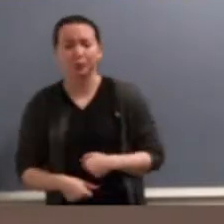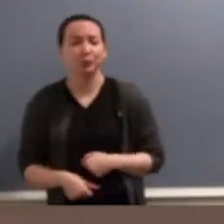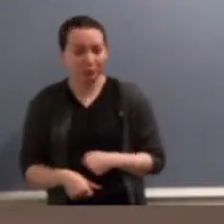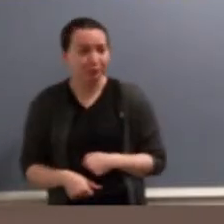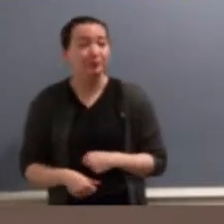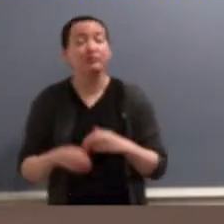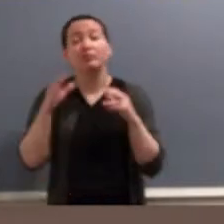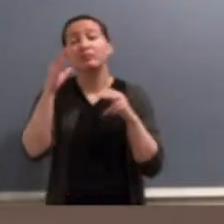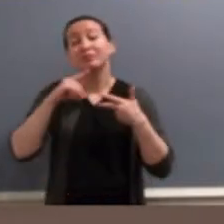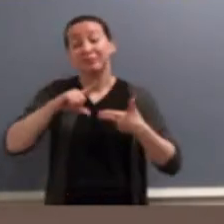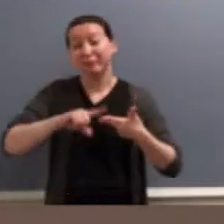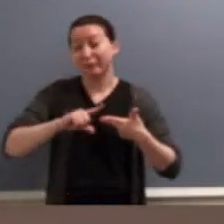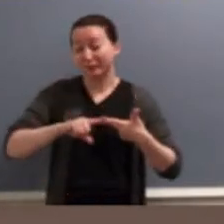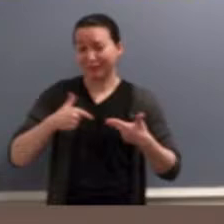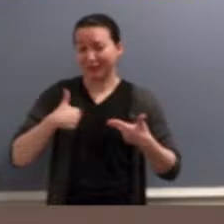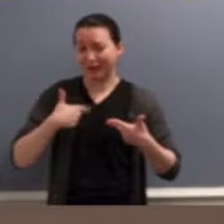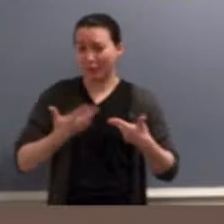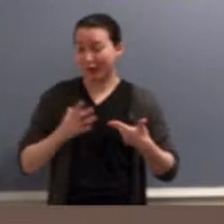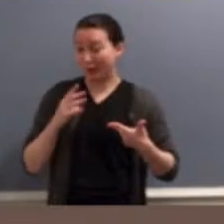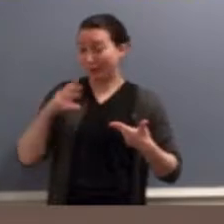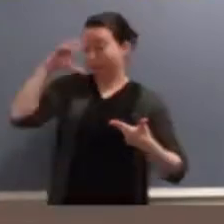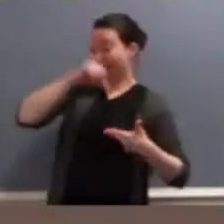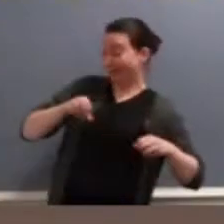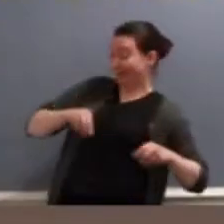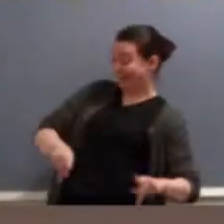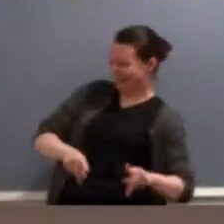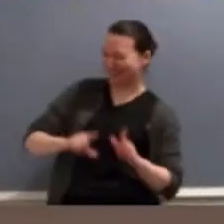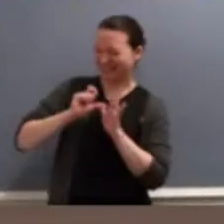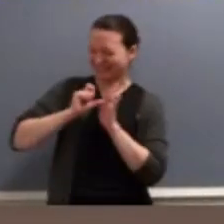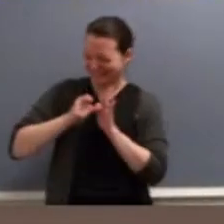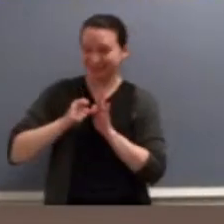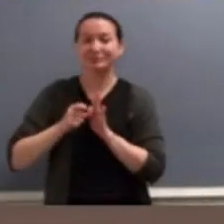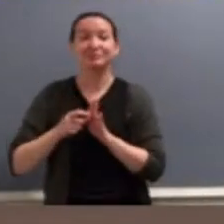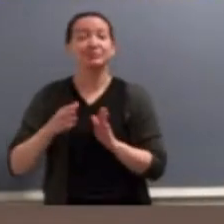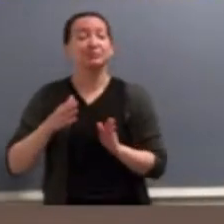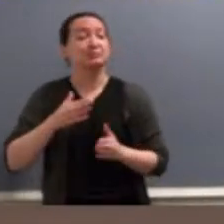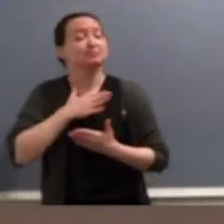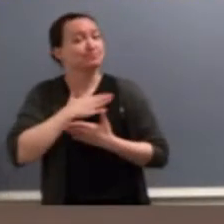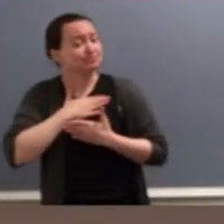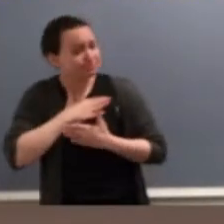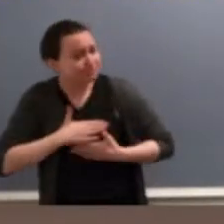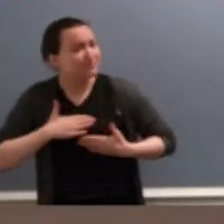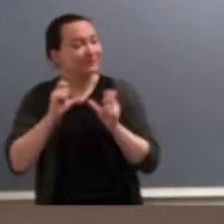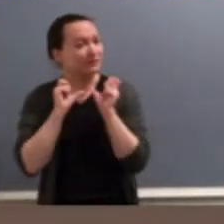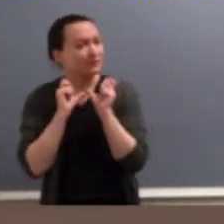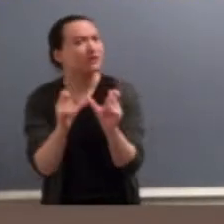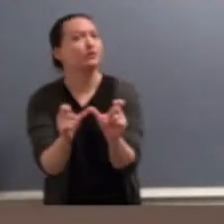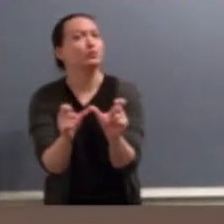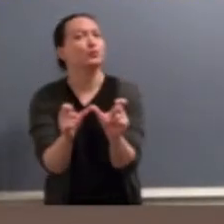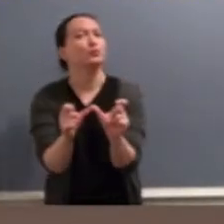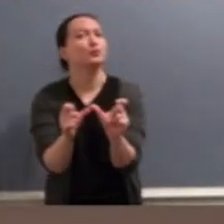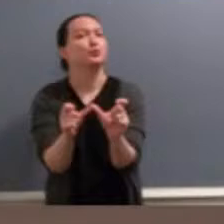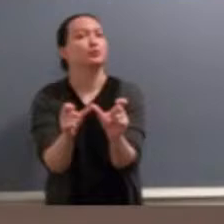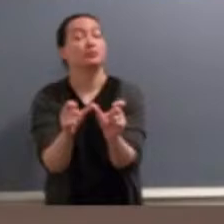also didn't want to miss the opportunity to point out my appreciation for the continued reduction